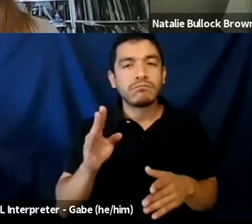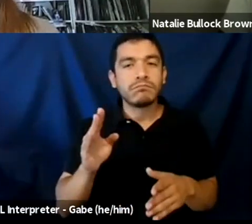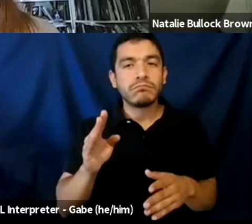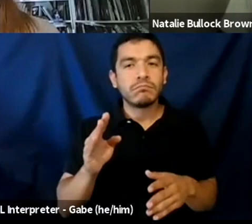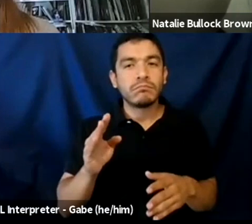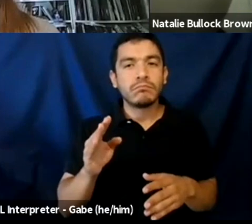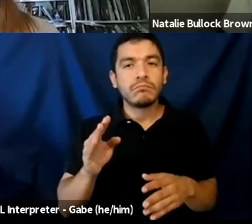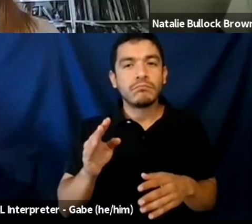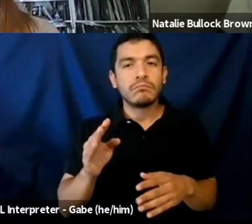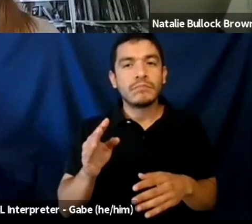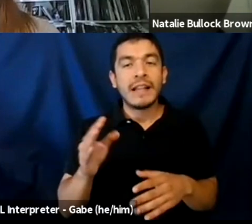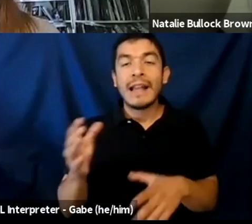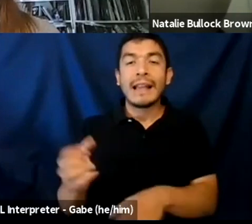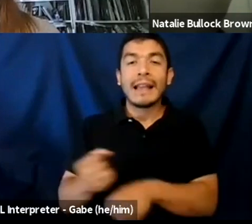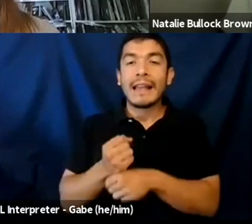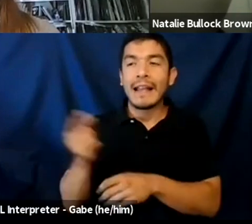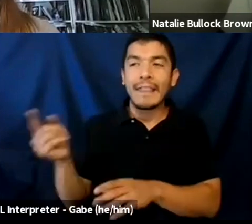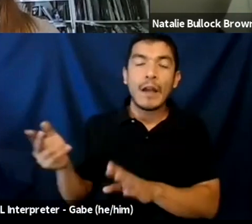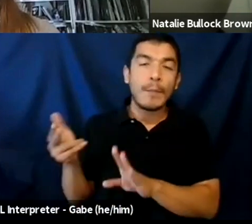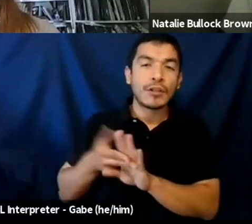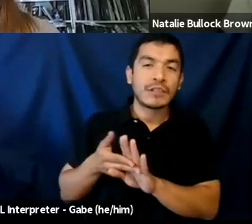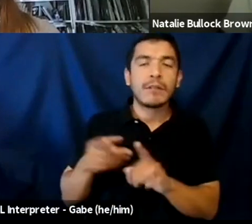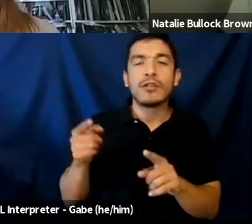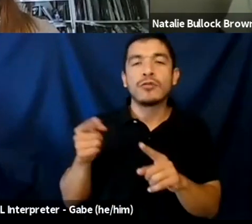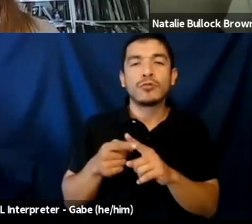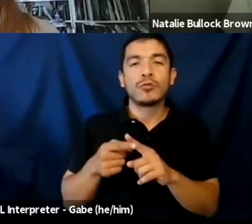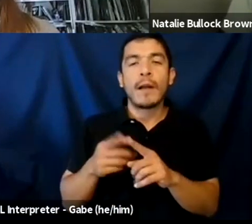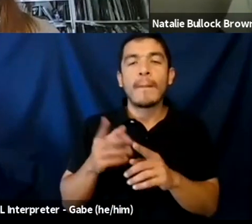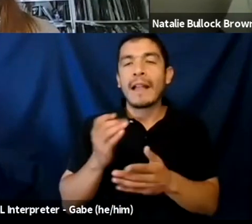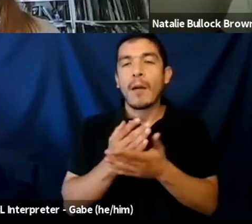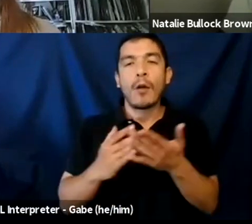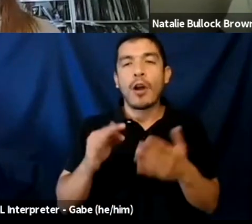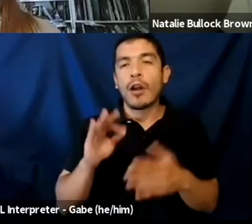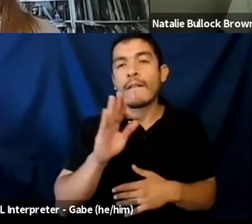even getting participants to be a part of your film.